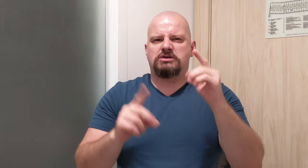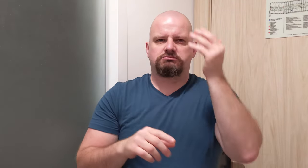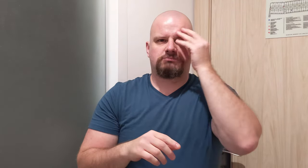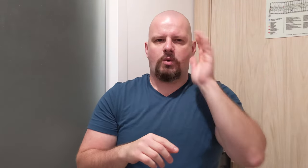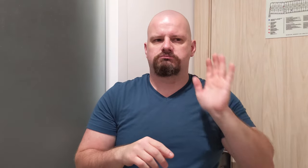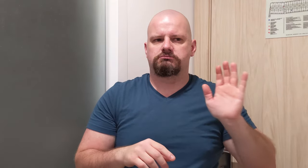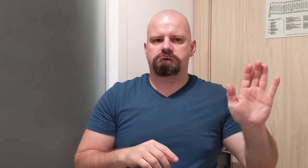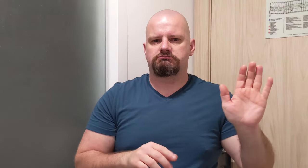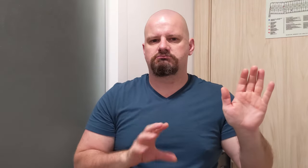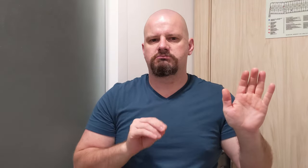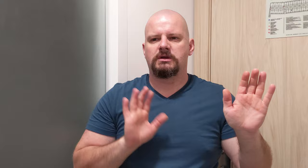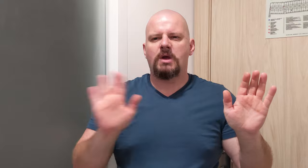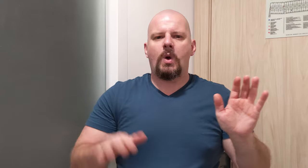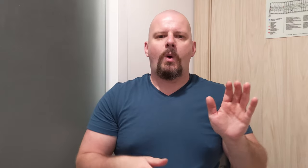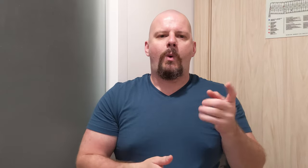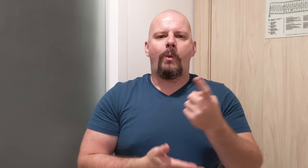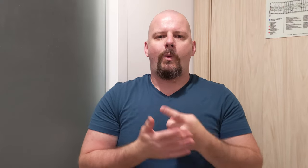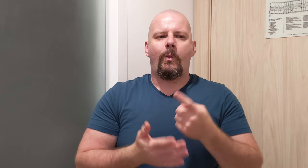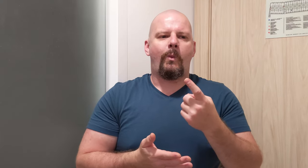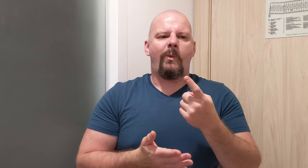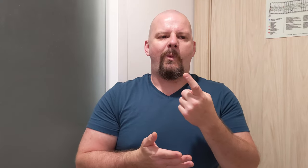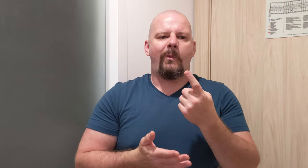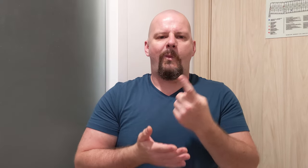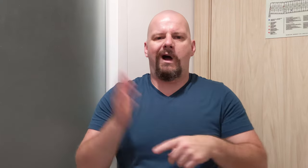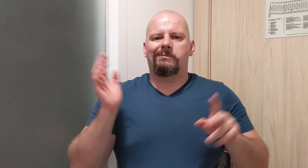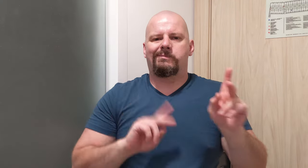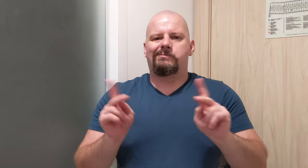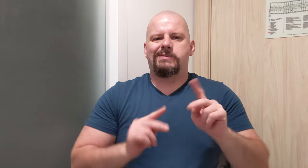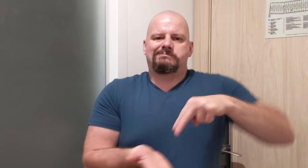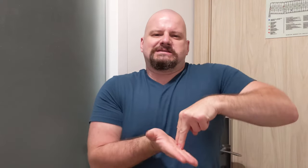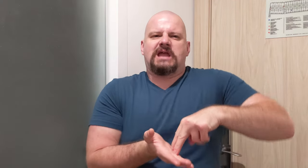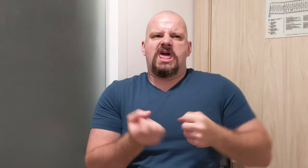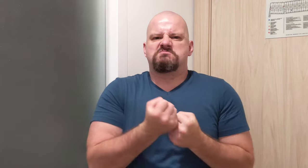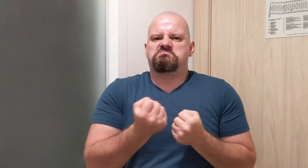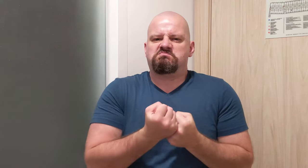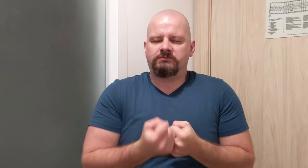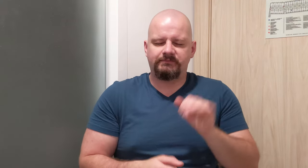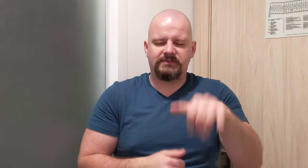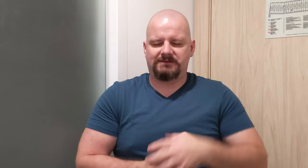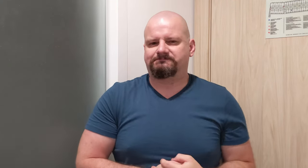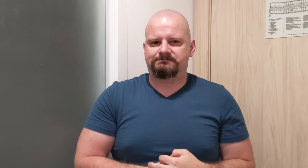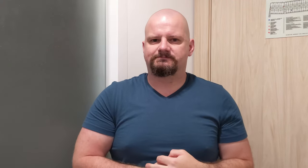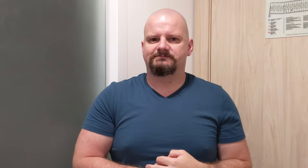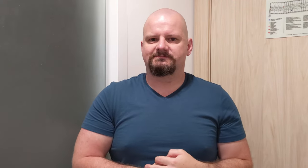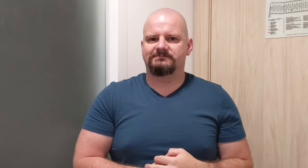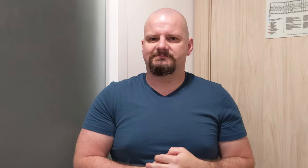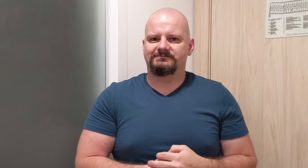so you know which one that people stand.